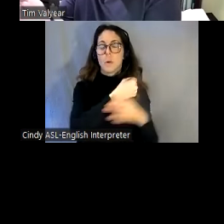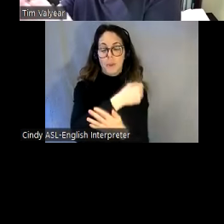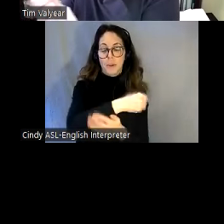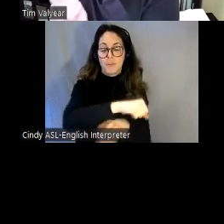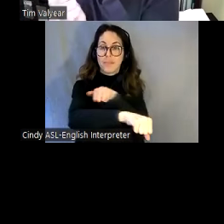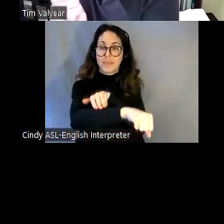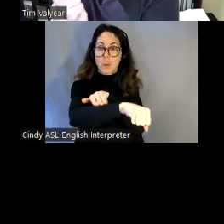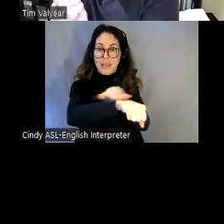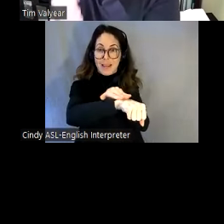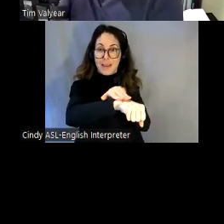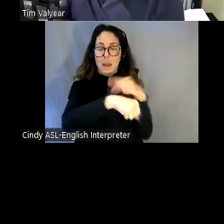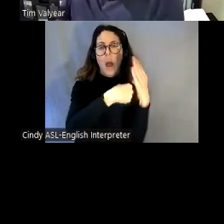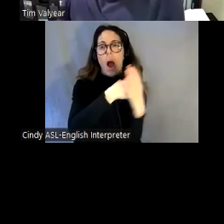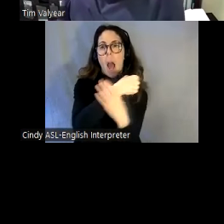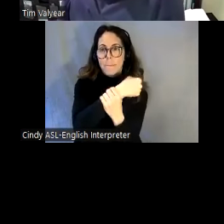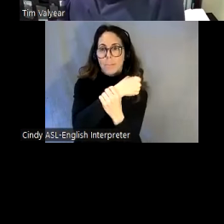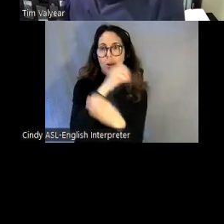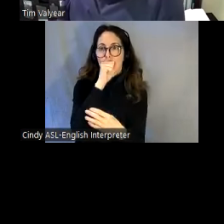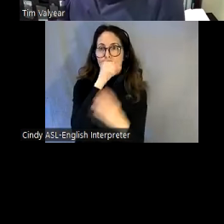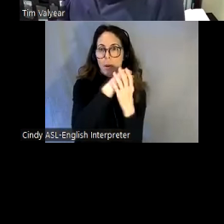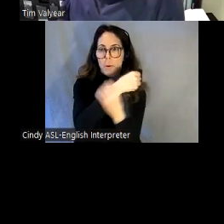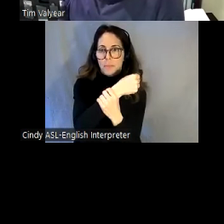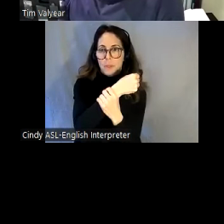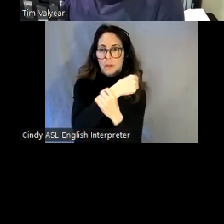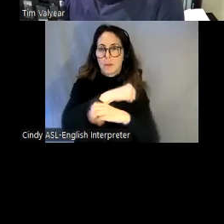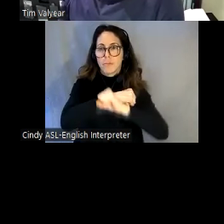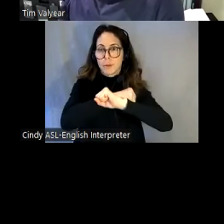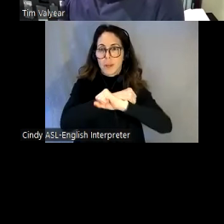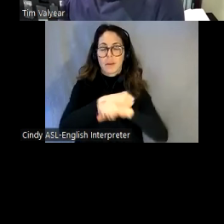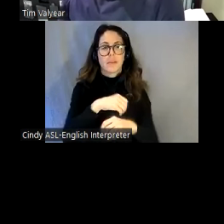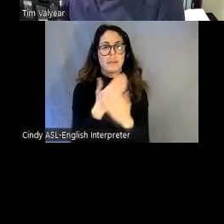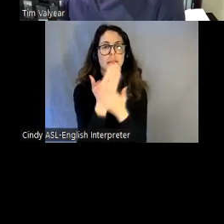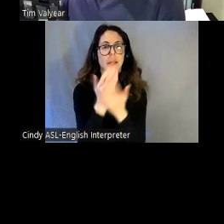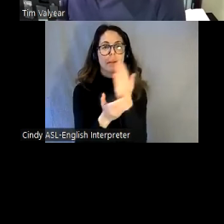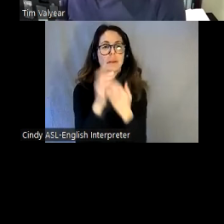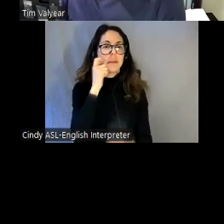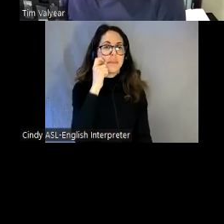wearing full PPE with a gown, you want the cuff